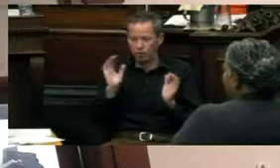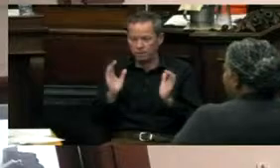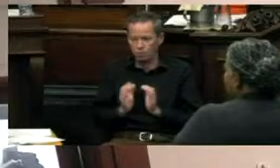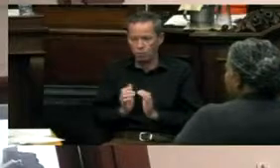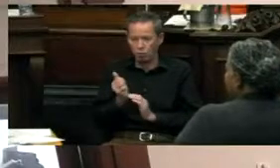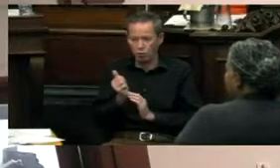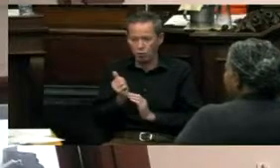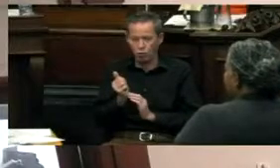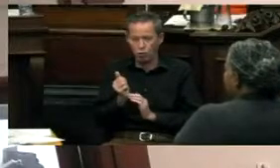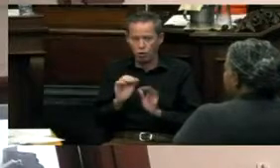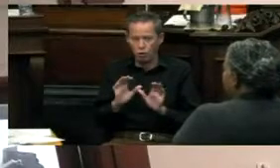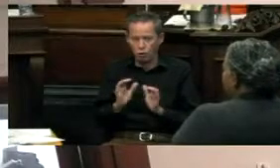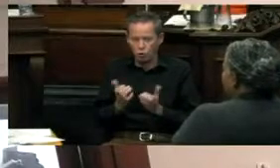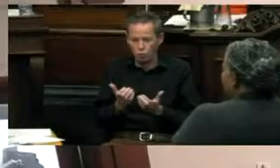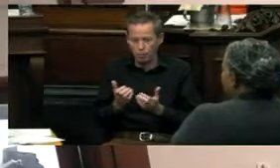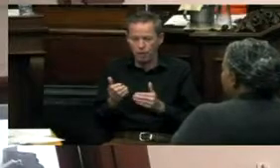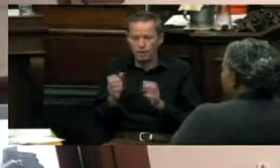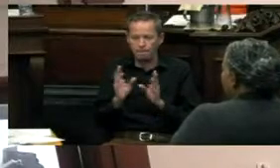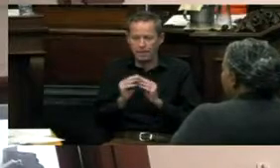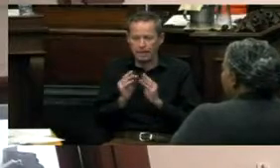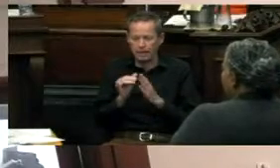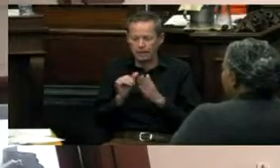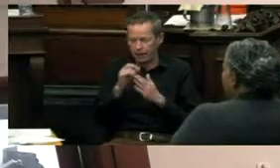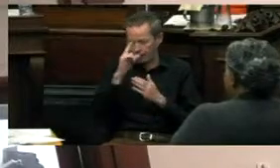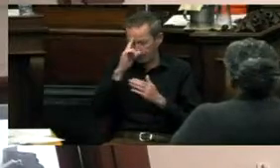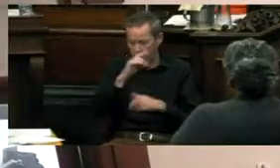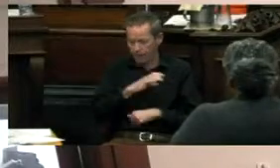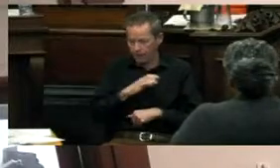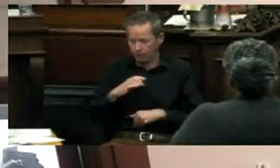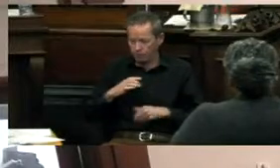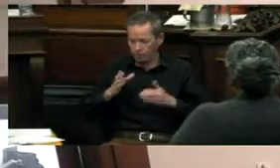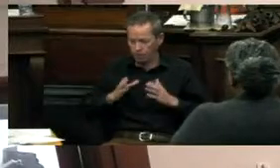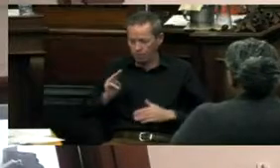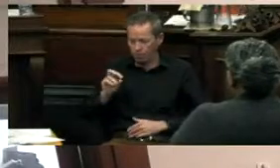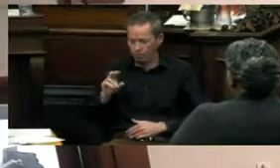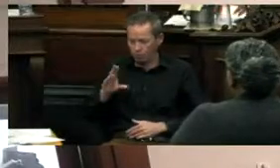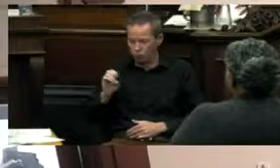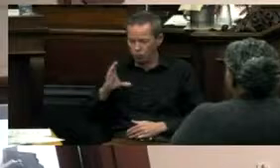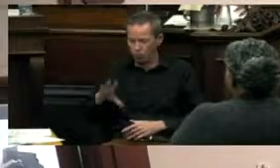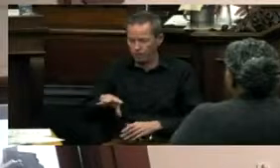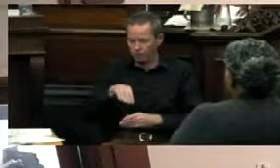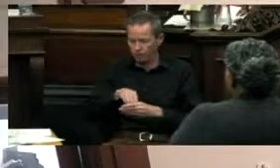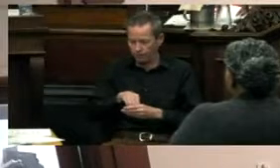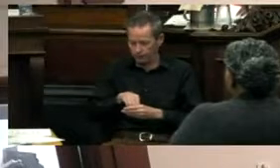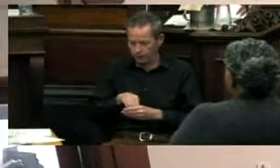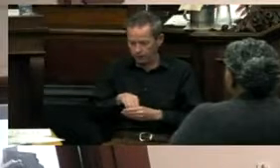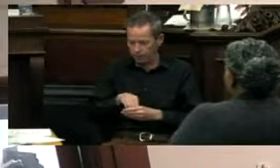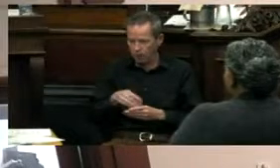we talked about preparing for a